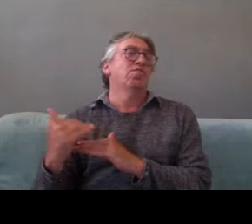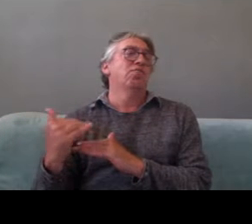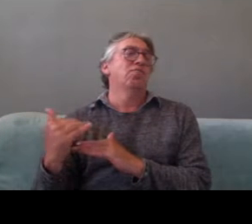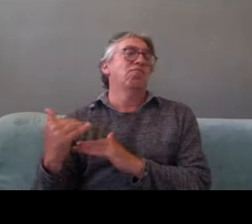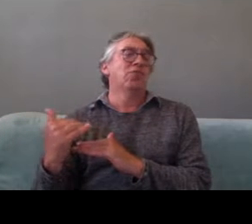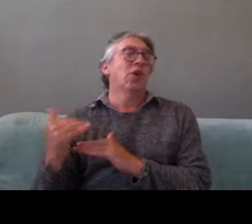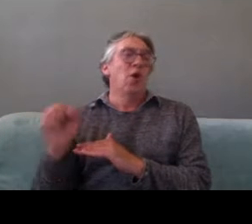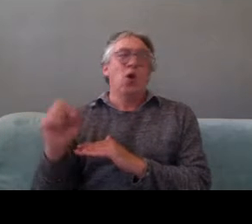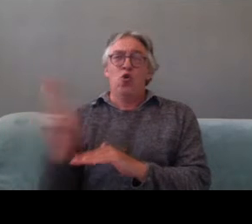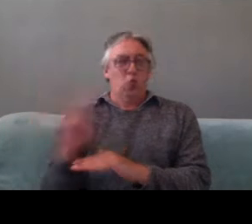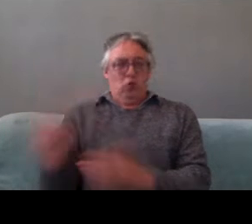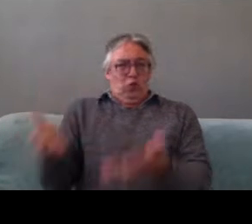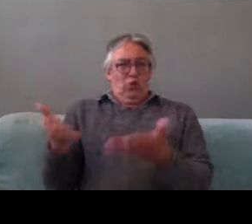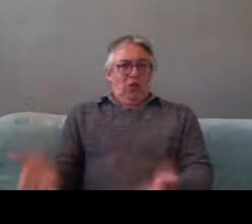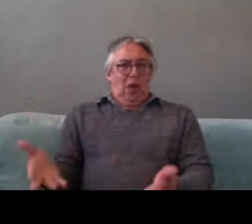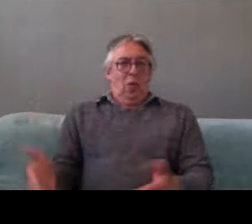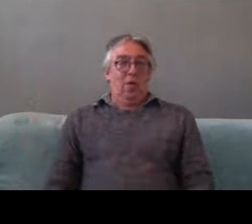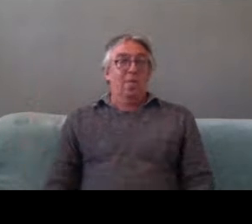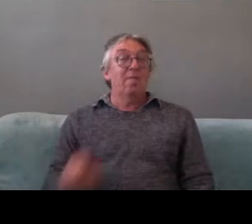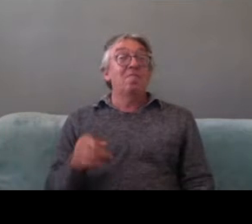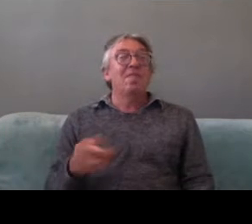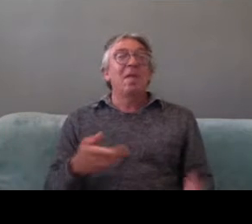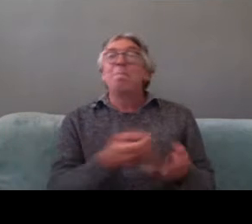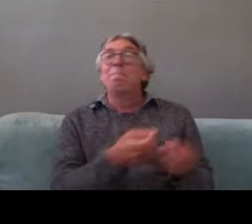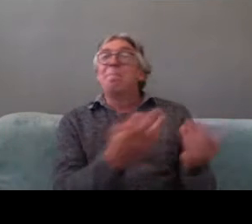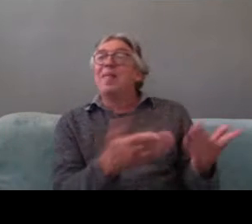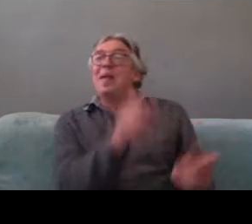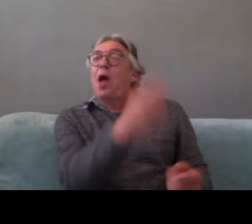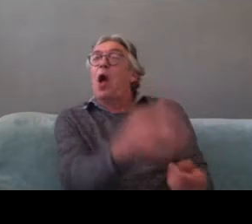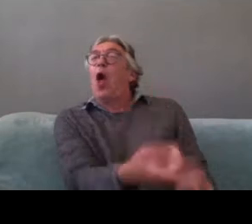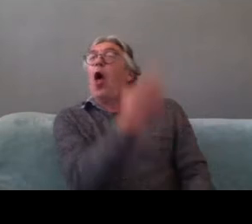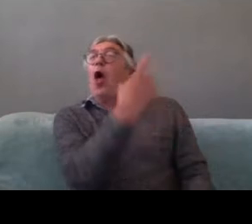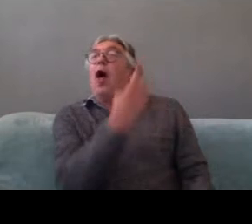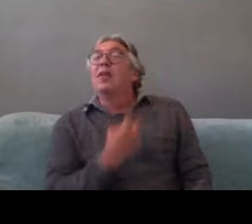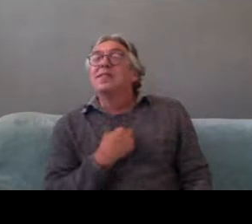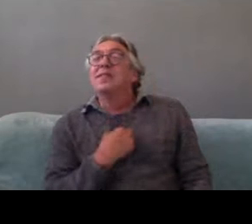It's not an additional budget It's much more easy to access funds.